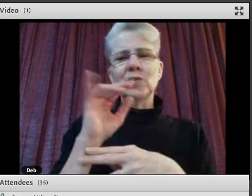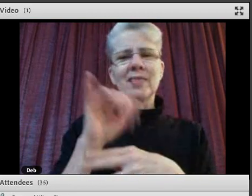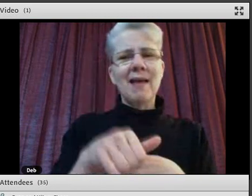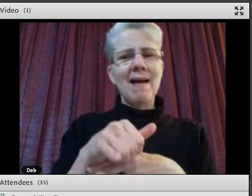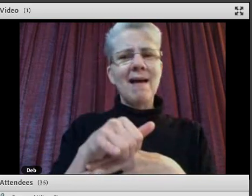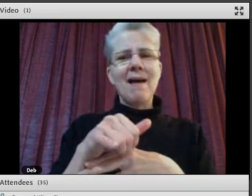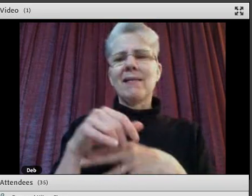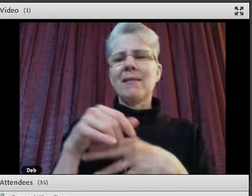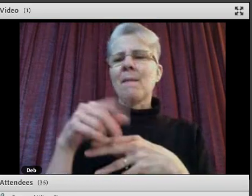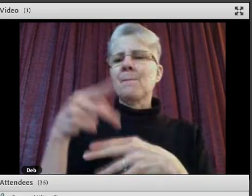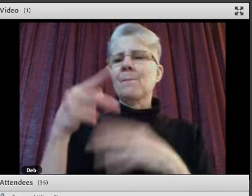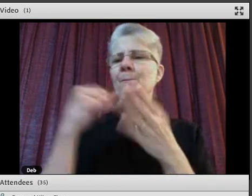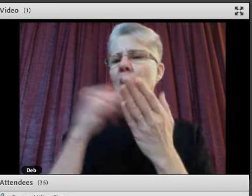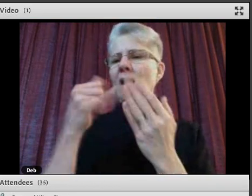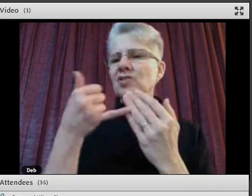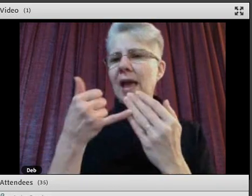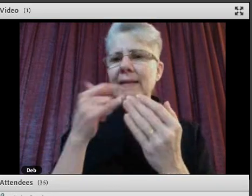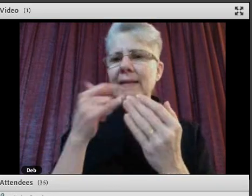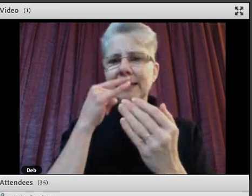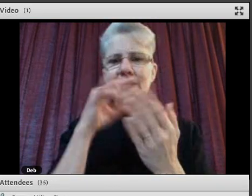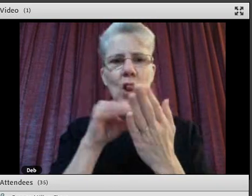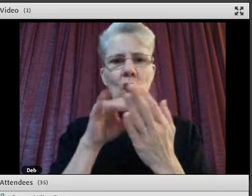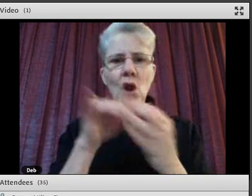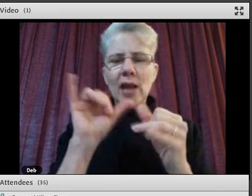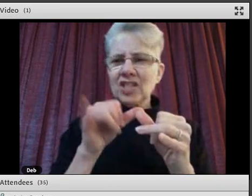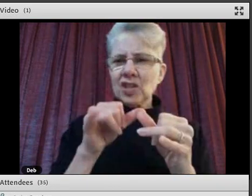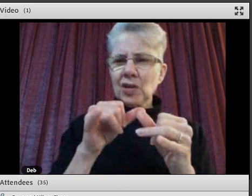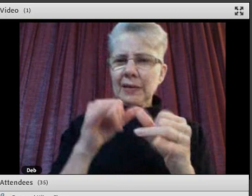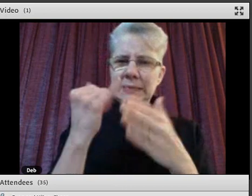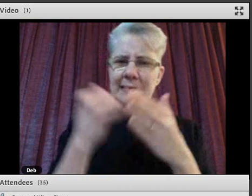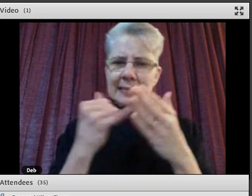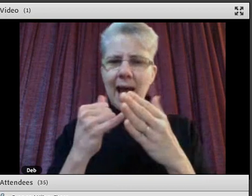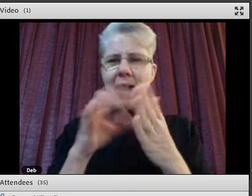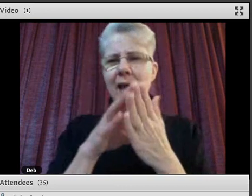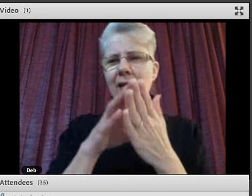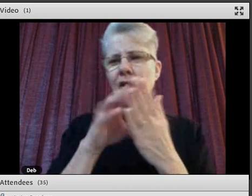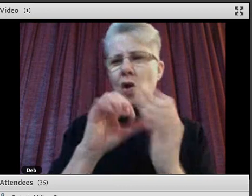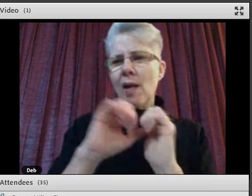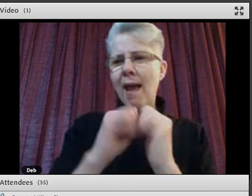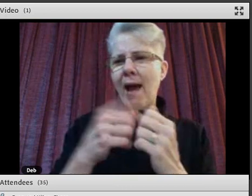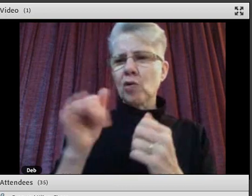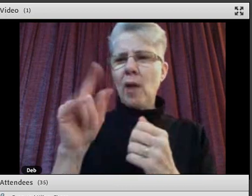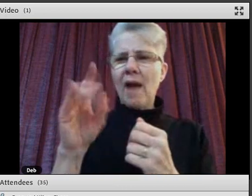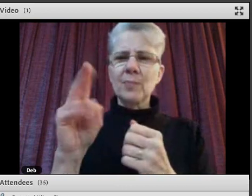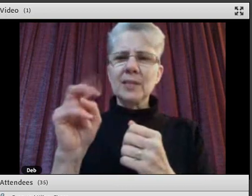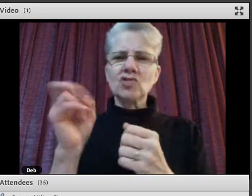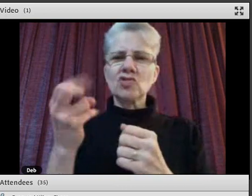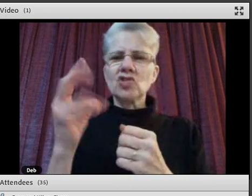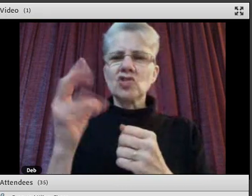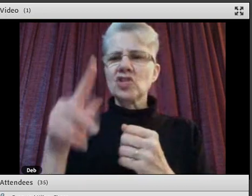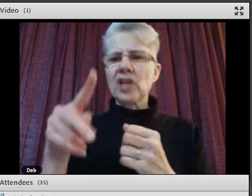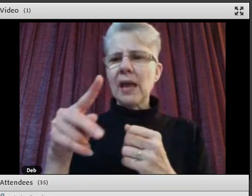and what a great project it is for kids to learn the engineering-design process, to learn craftsmanship, and to work with recycled materials